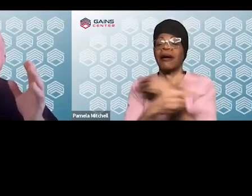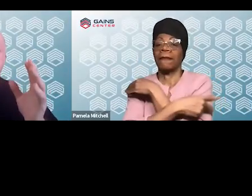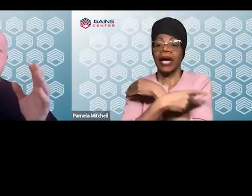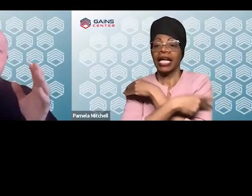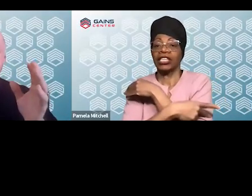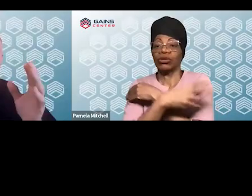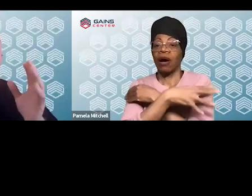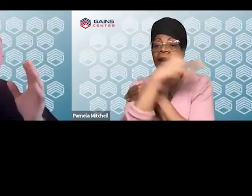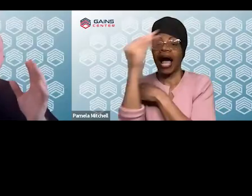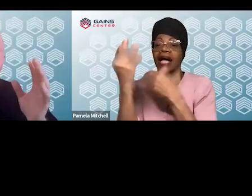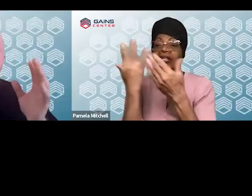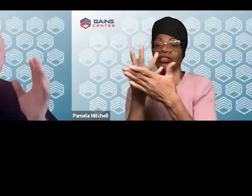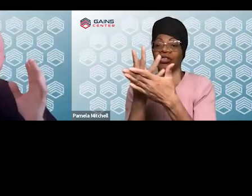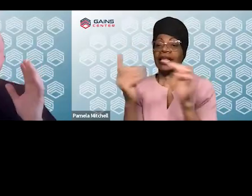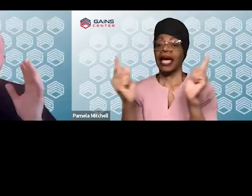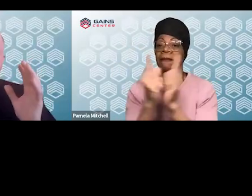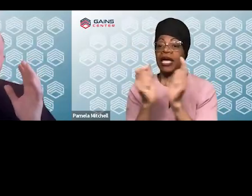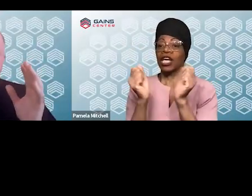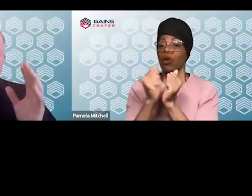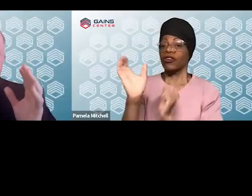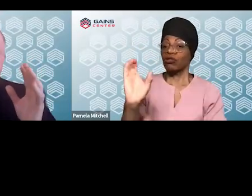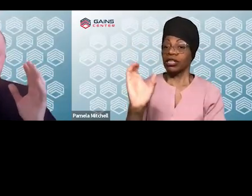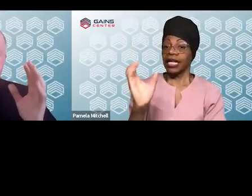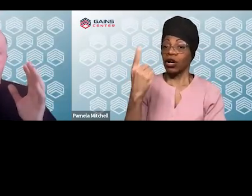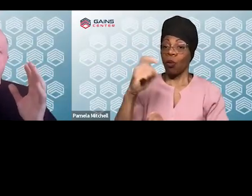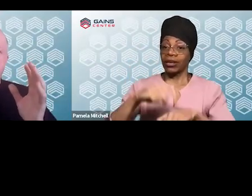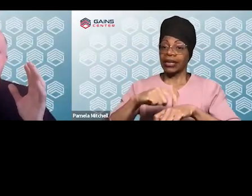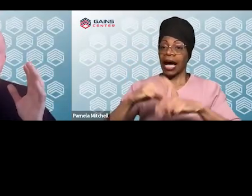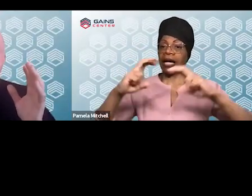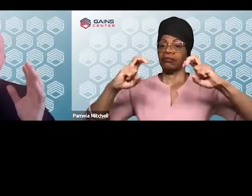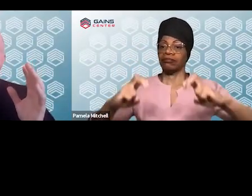meet with Christine one time while they're incarcerated,